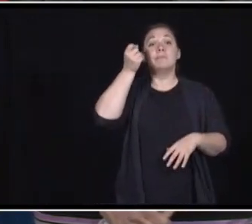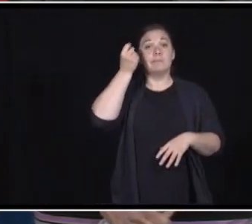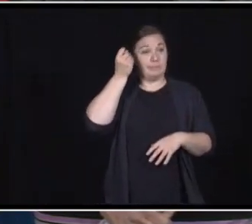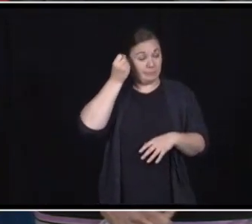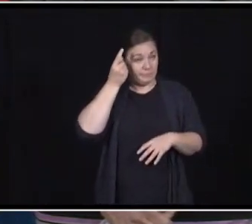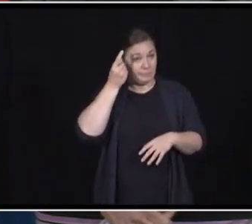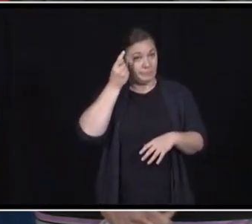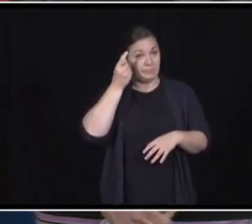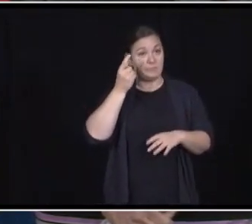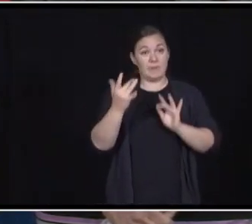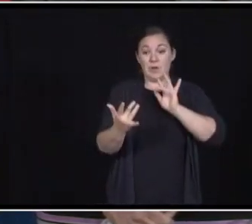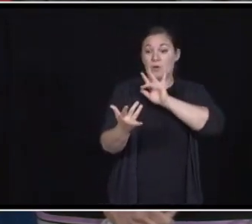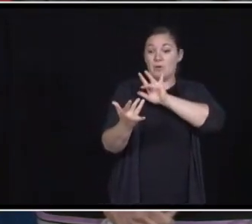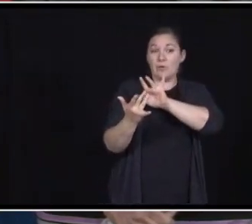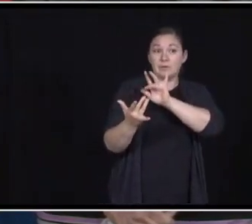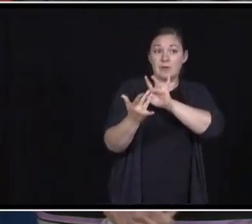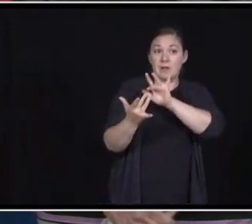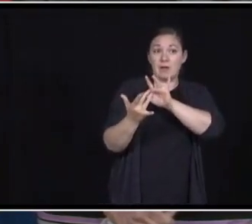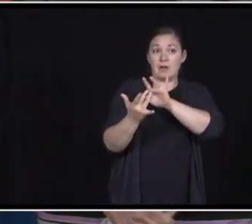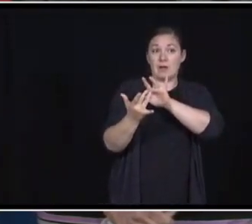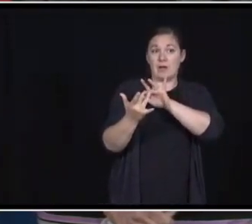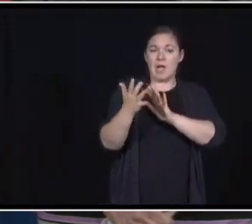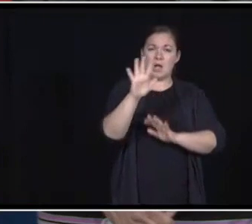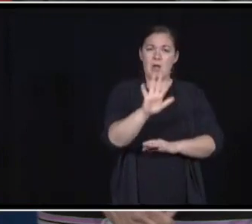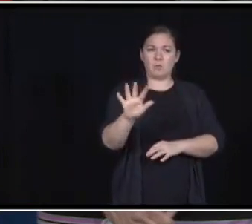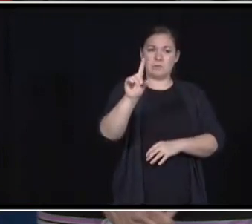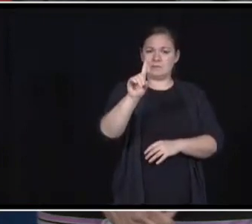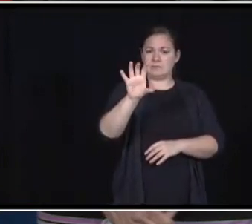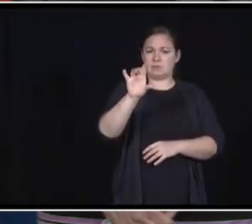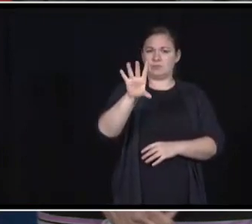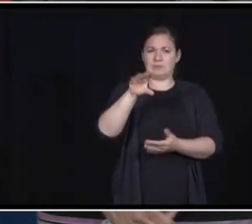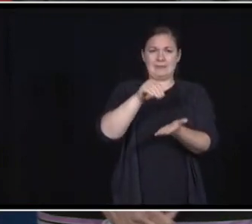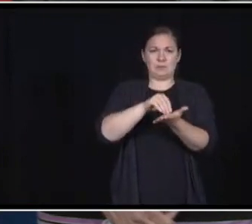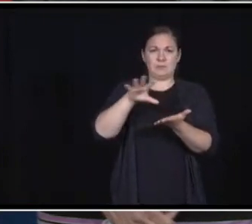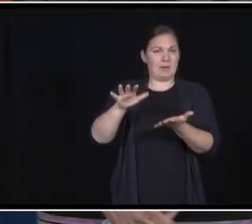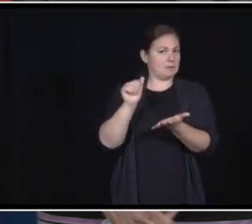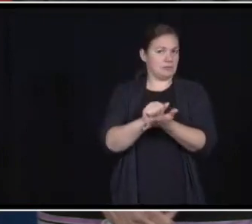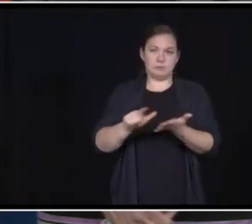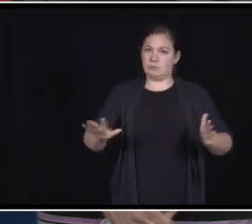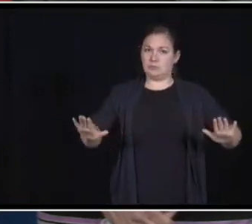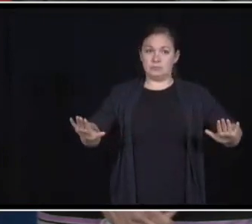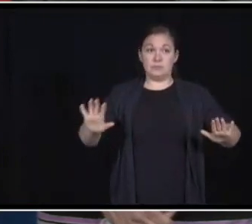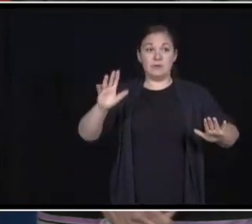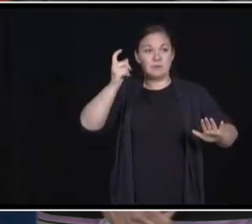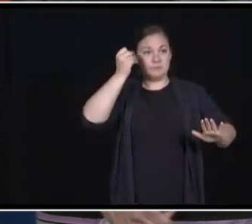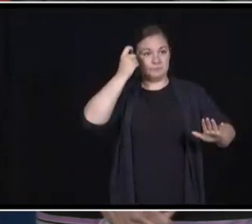Why is it OK for teachers to? We have a high and strict protocol for the